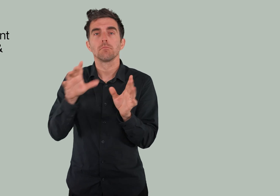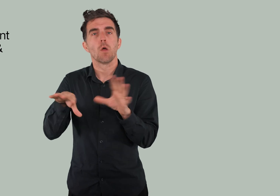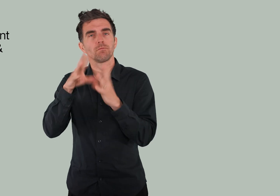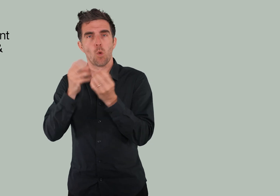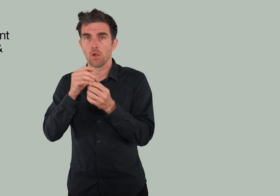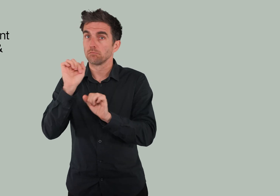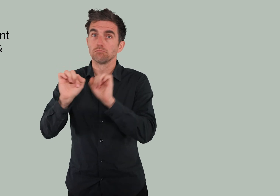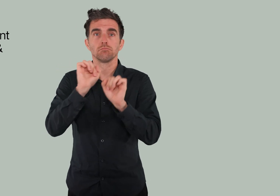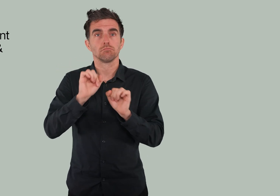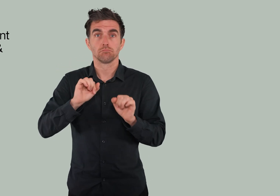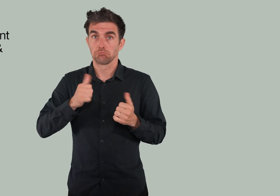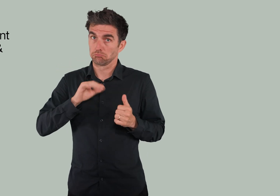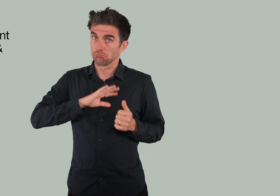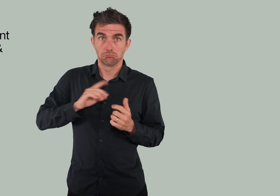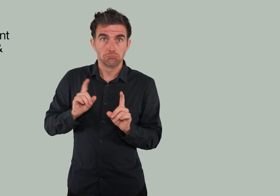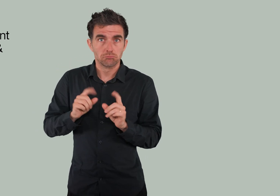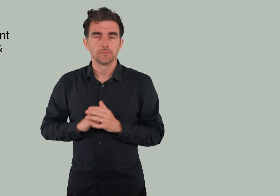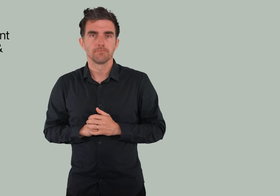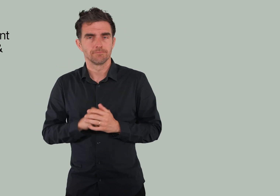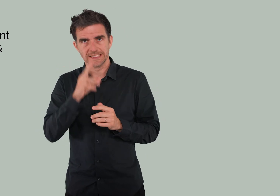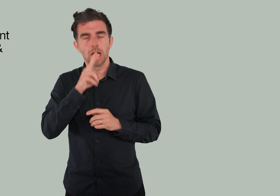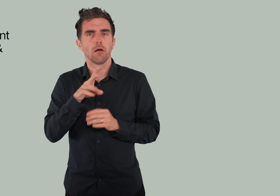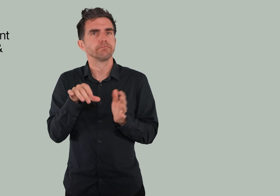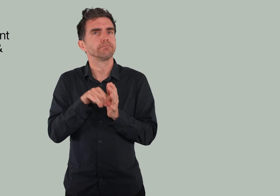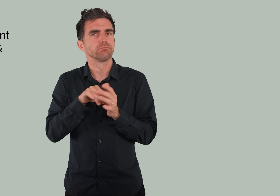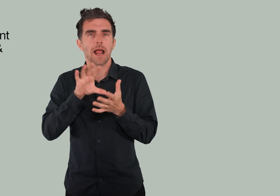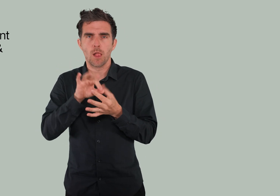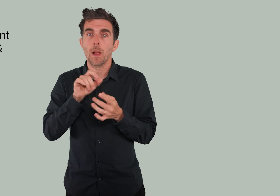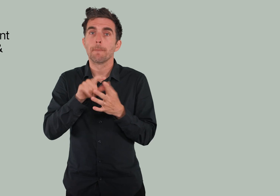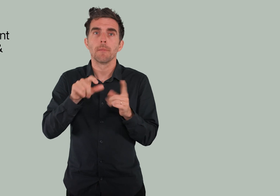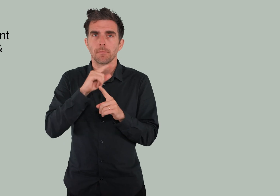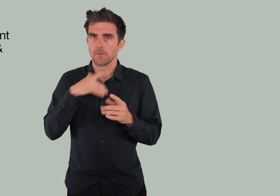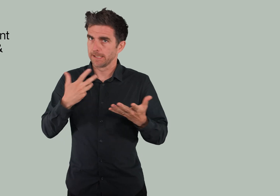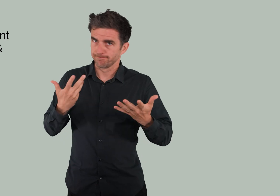overall customers, highlighting potential difficulties PIP customers